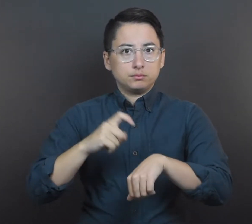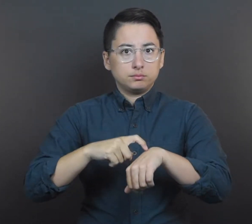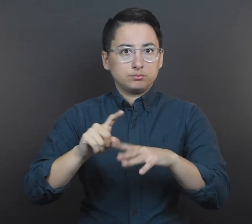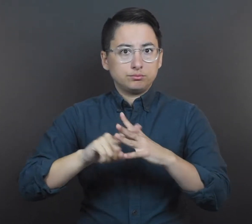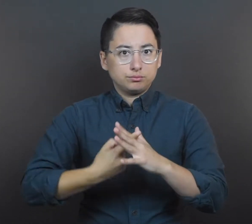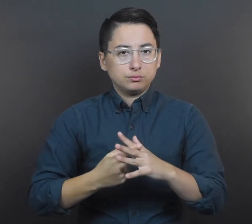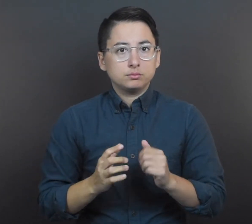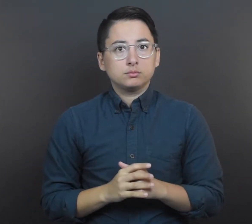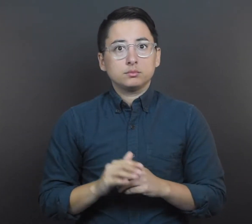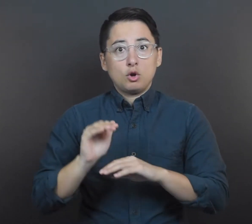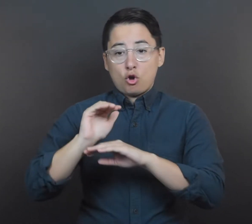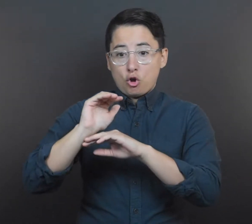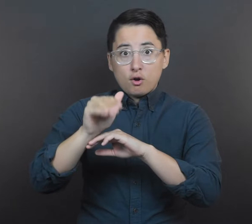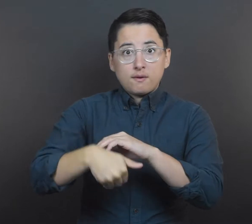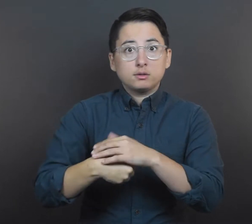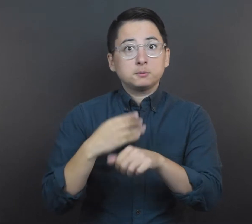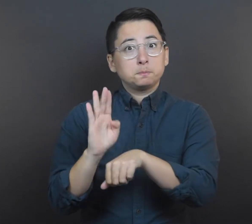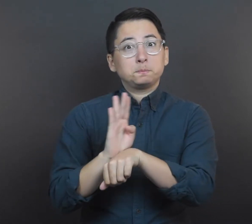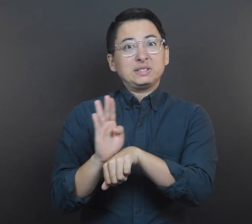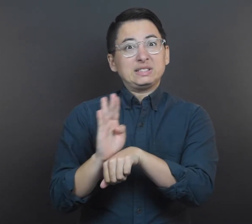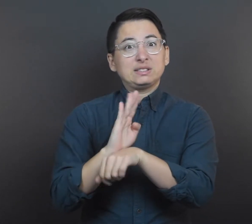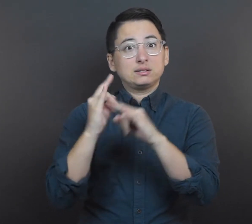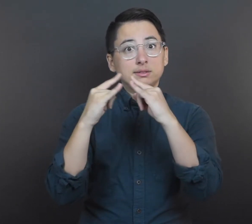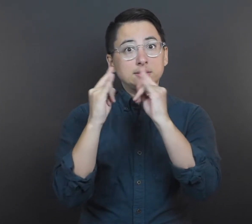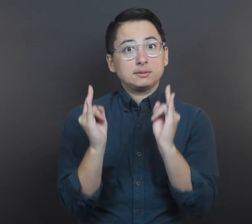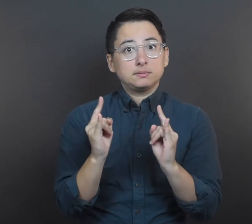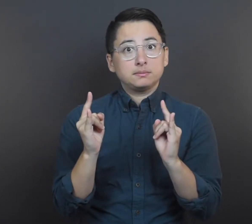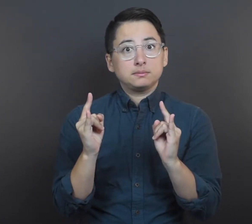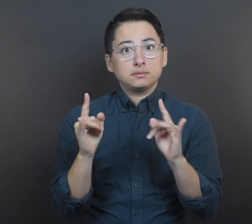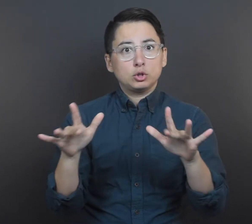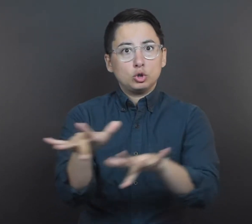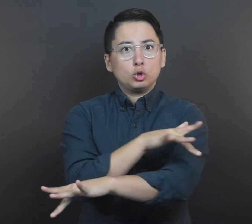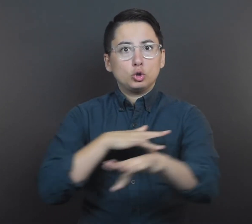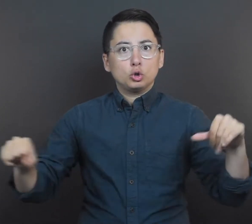Ever prompt, she arrived at Dulles about fifteen minutes before her shift.